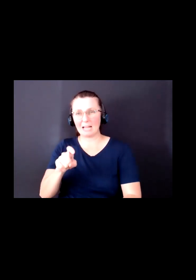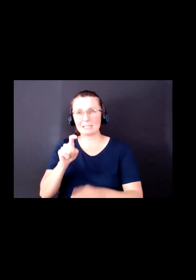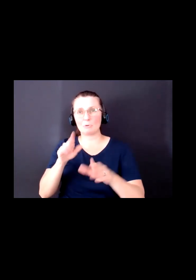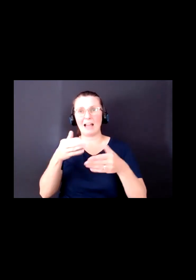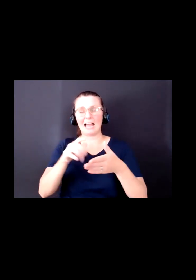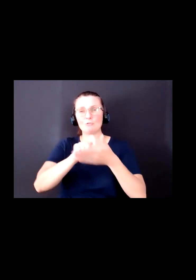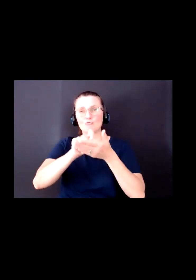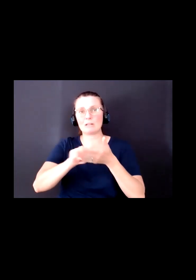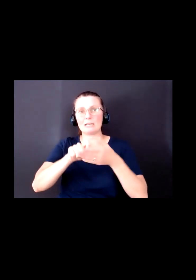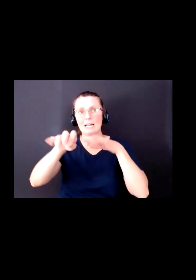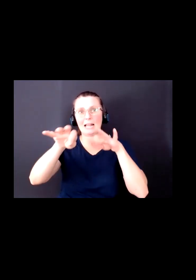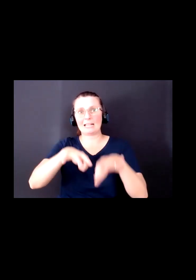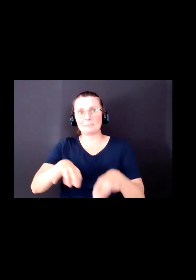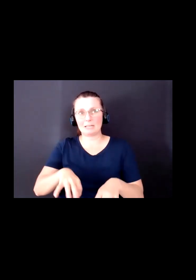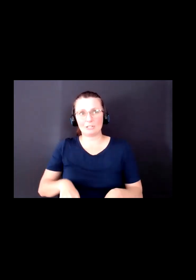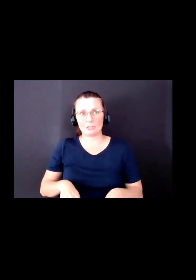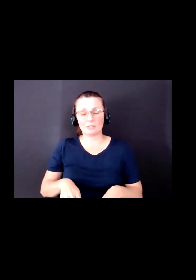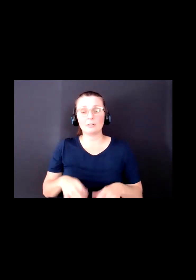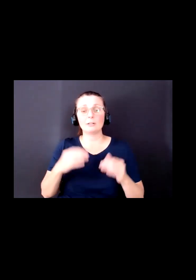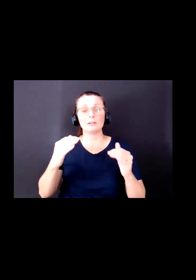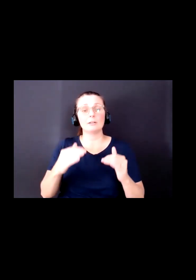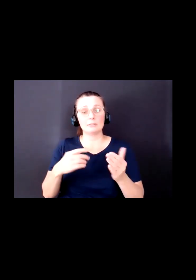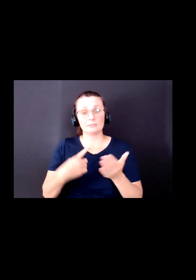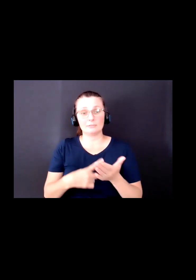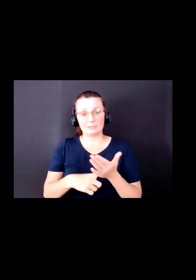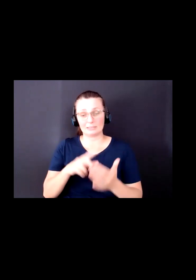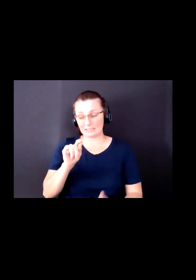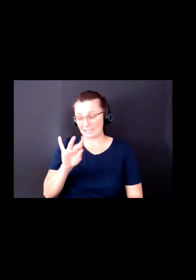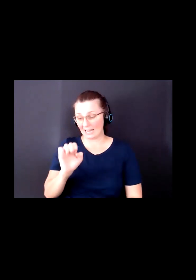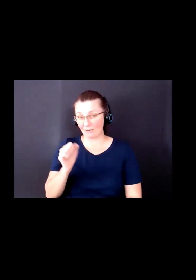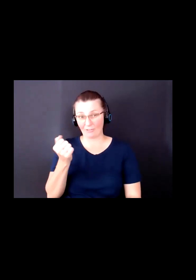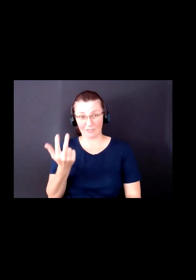III entities, they must take into consideration the nature and